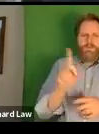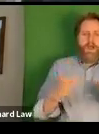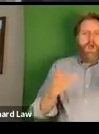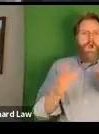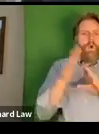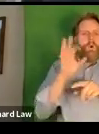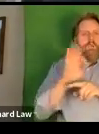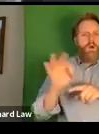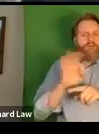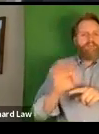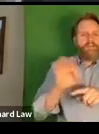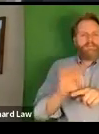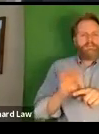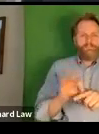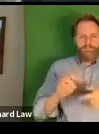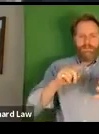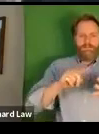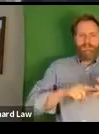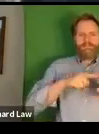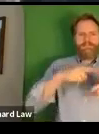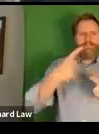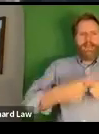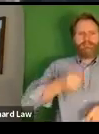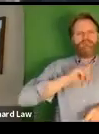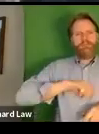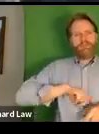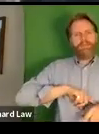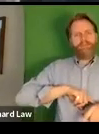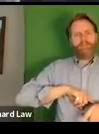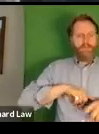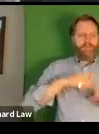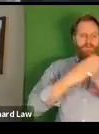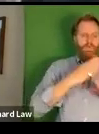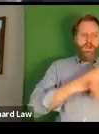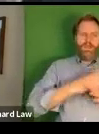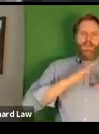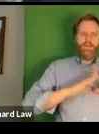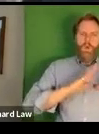relief for working at home automatically put into place by payroll or do we need